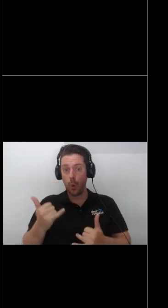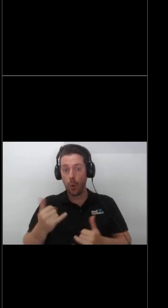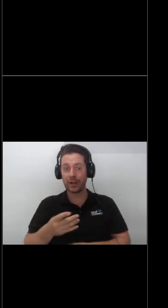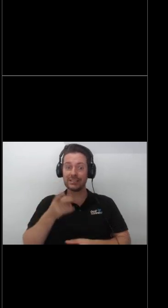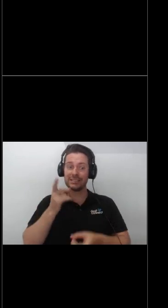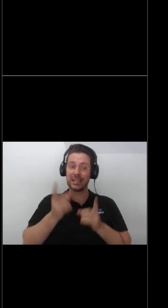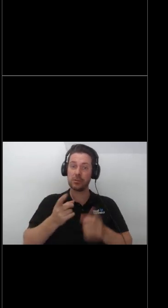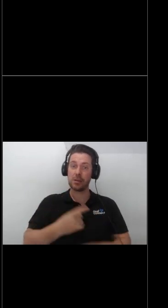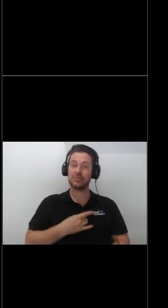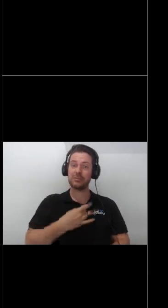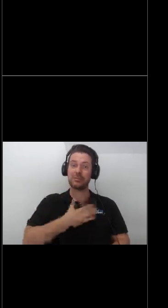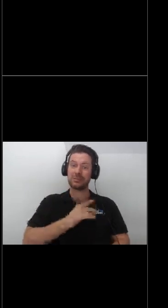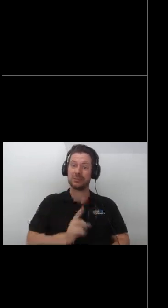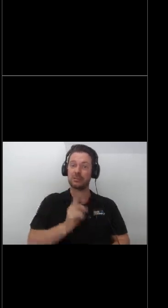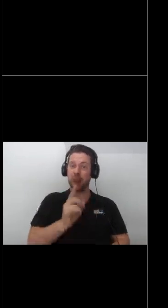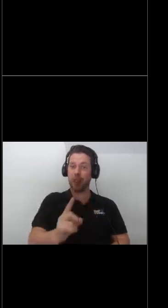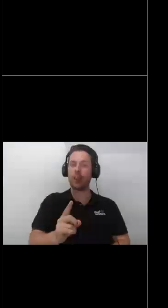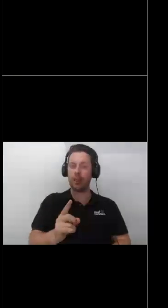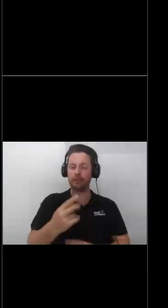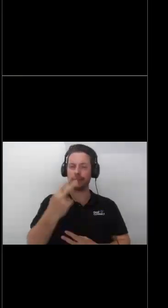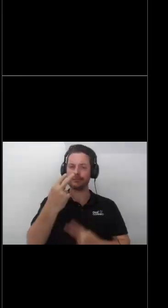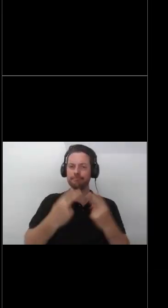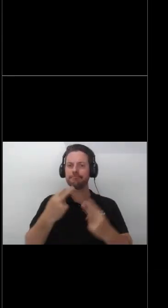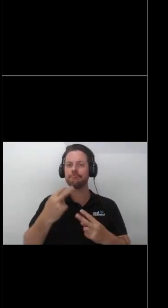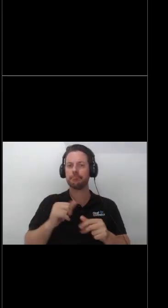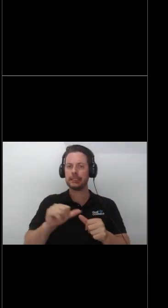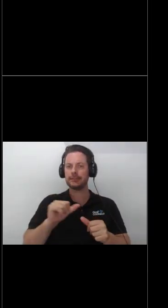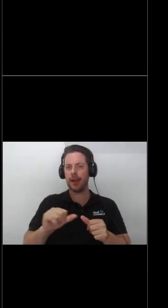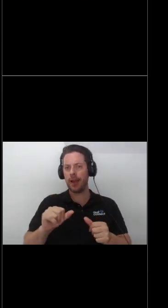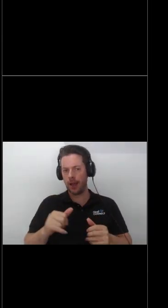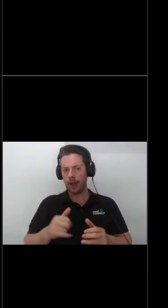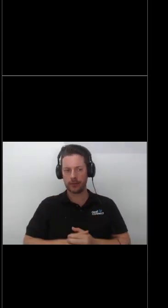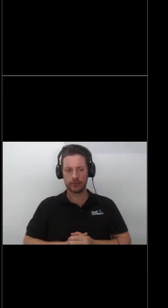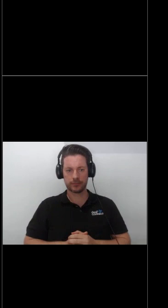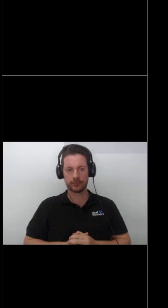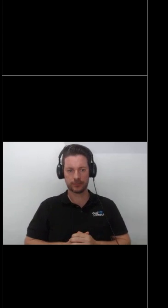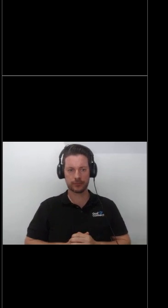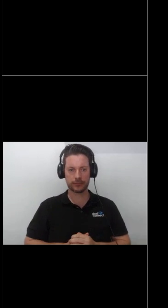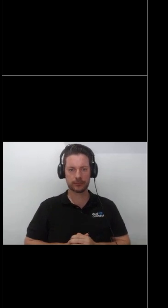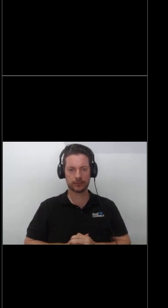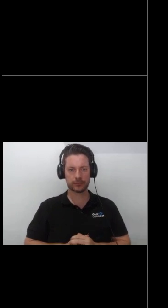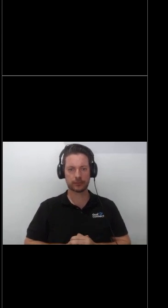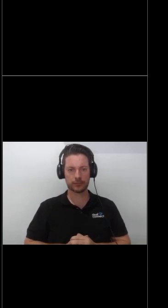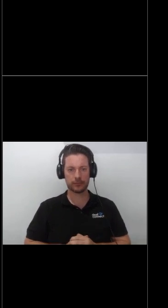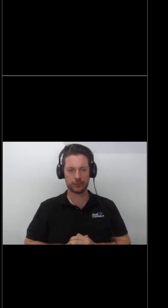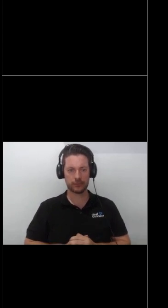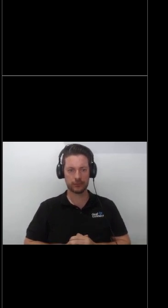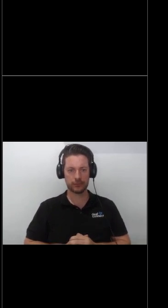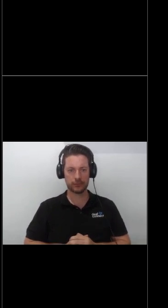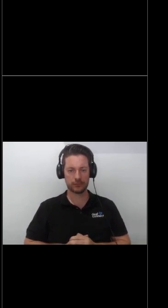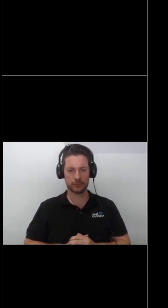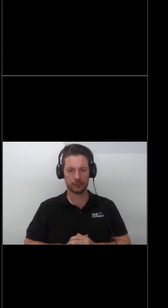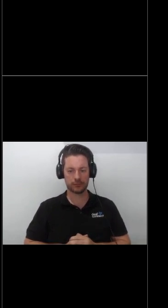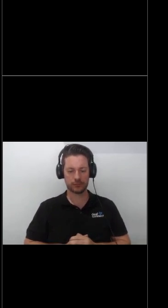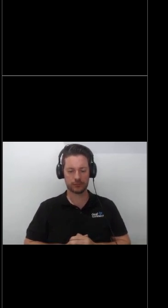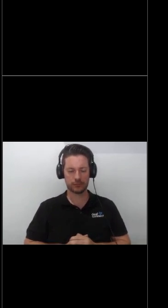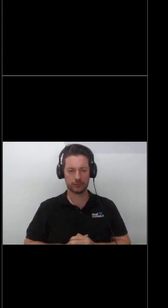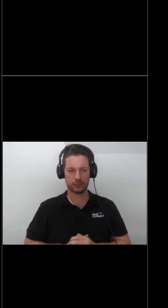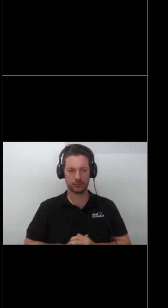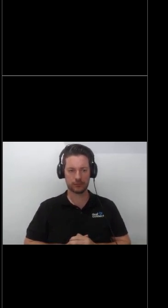It's a the matter depends on the facts of each case. Again, if you